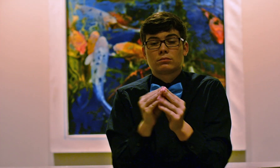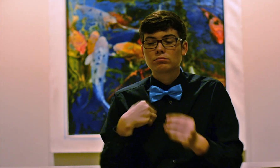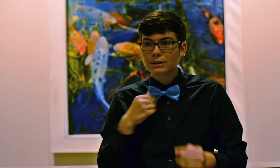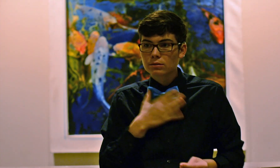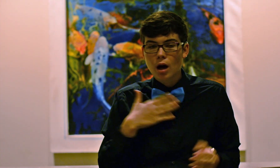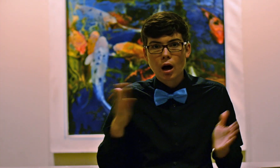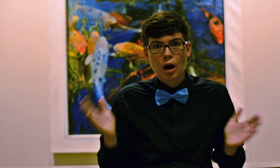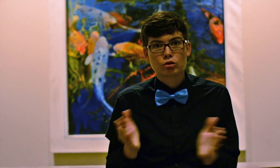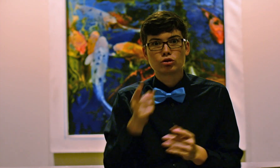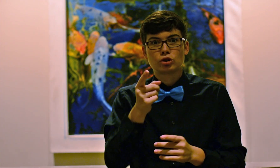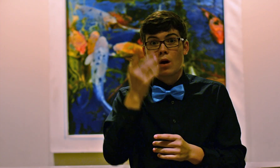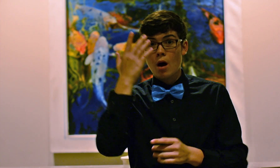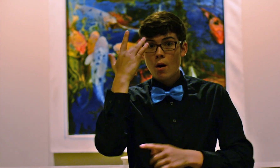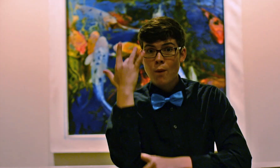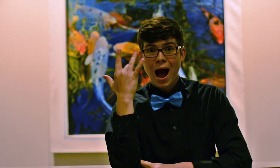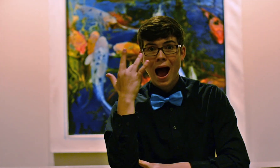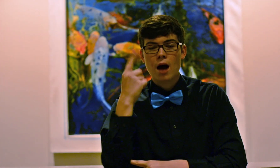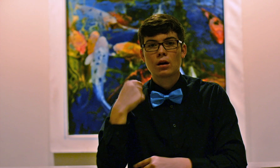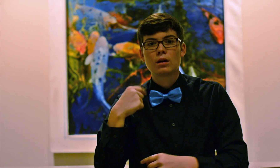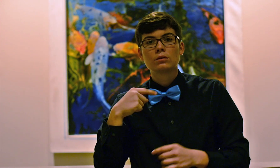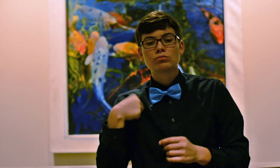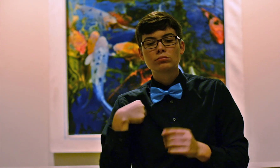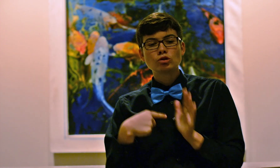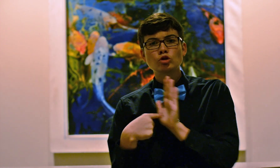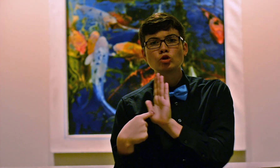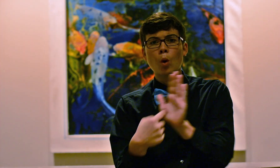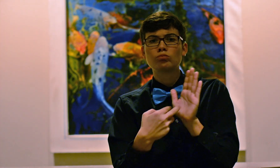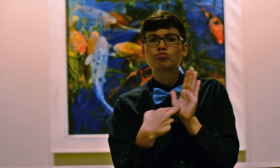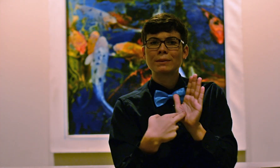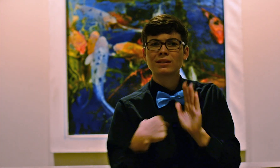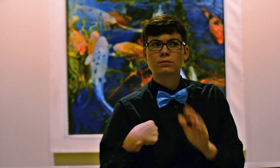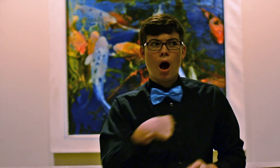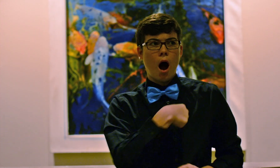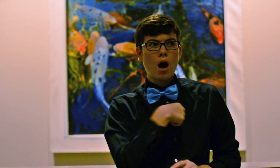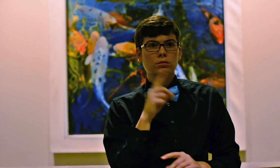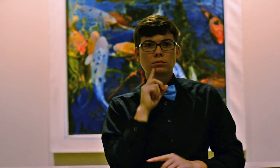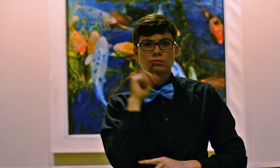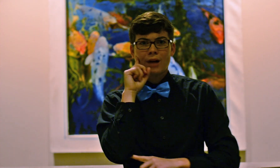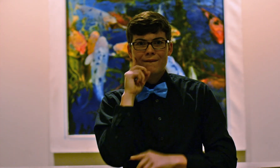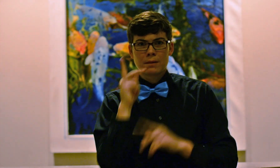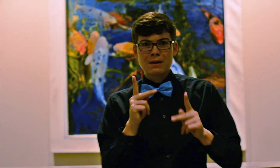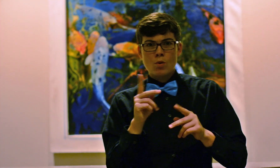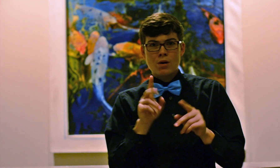I highly encourage you to go because that's how we can represent ourselves.